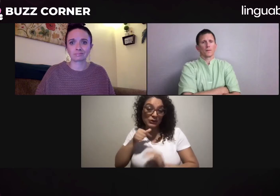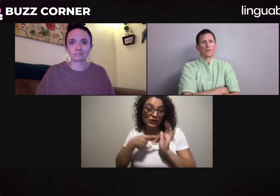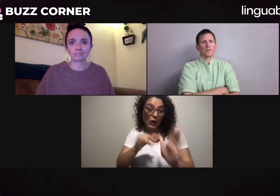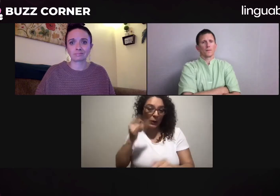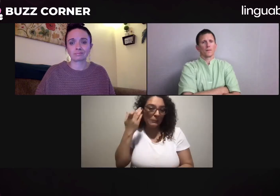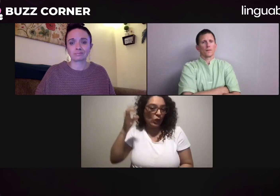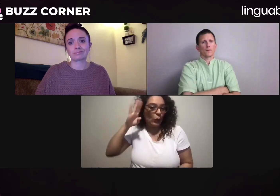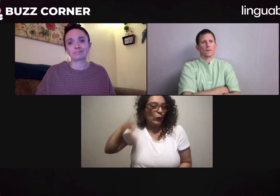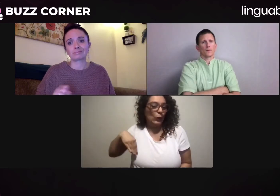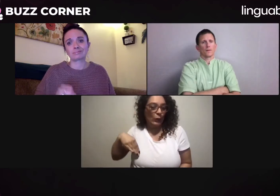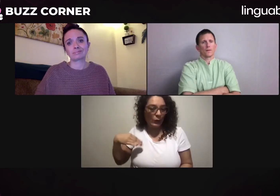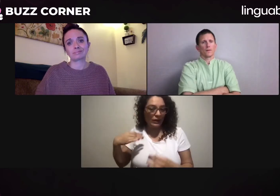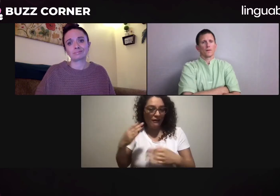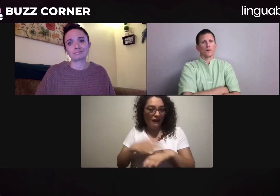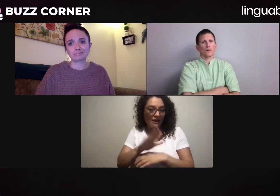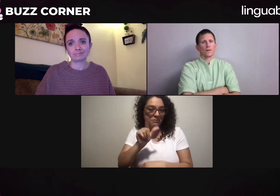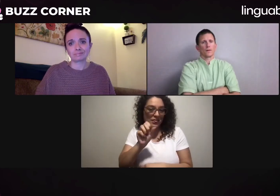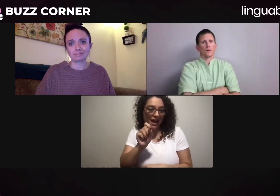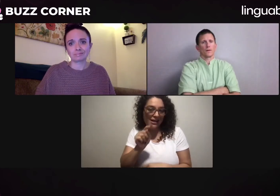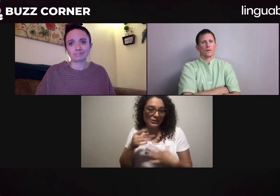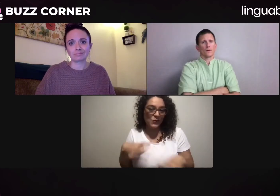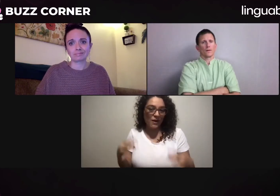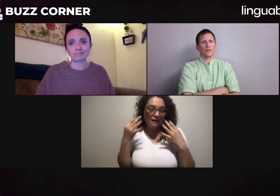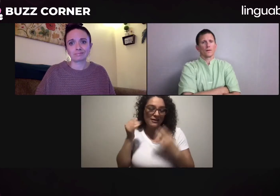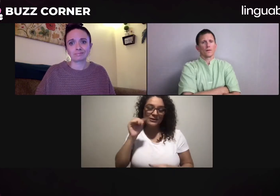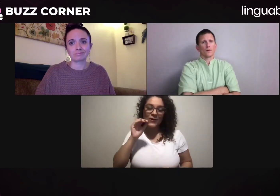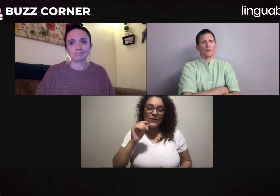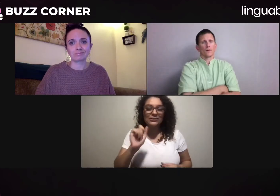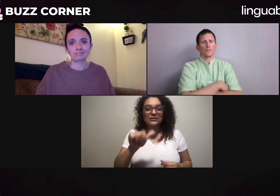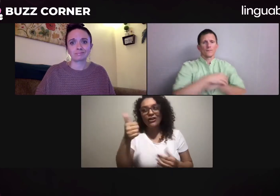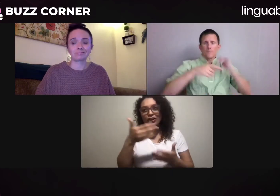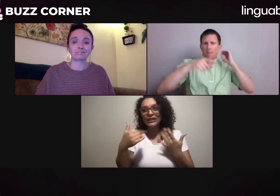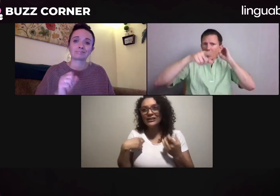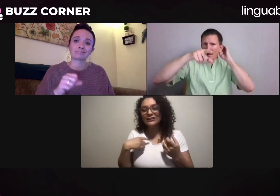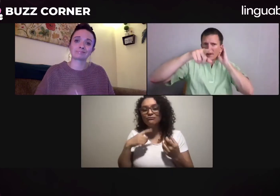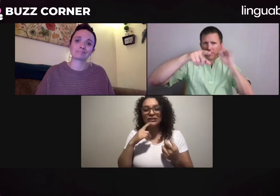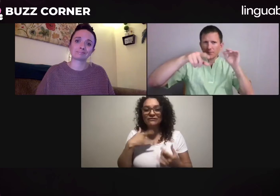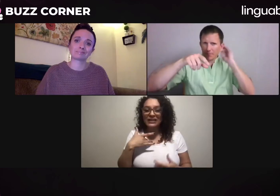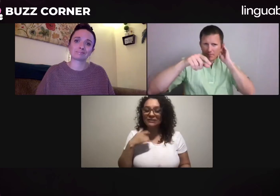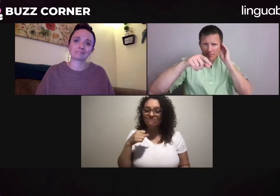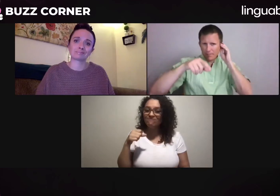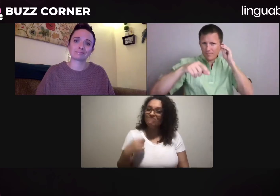But it's clear that many interpreters have ulterior motives and they're sort of,